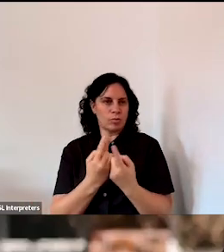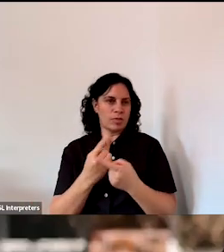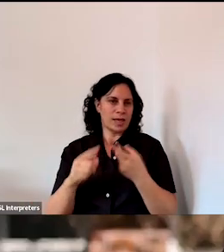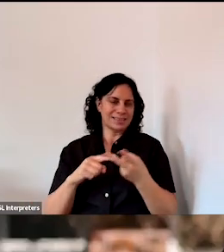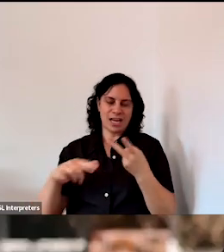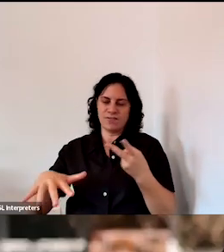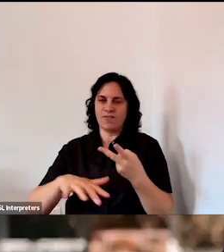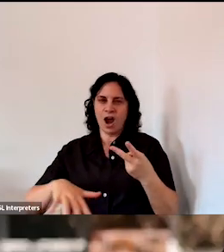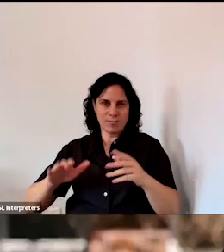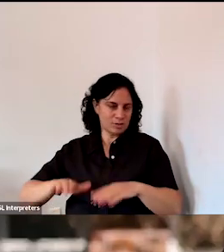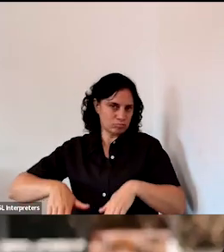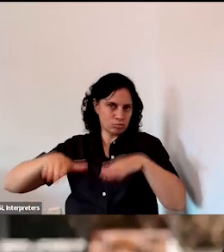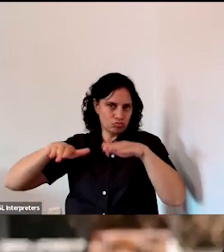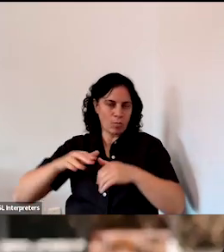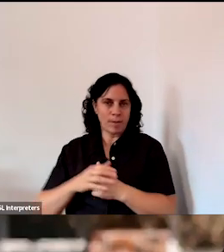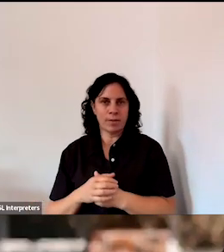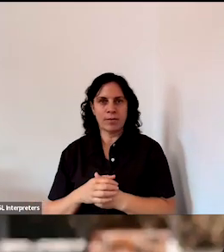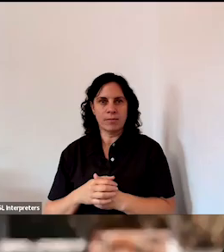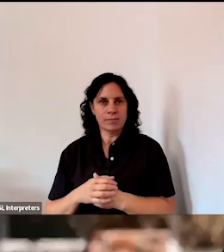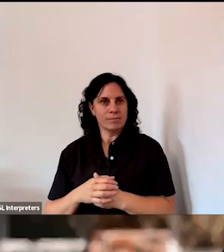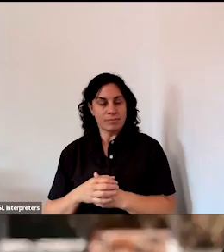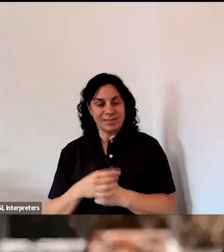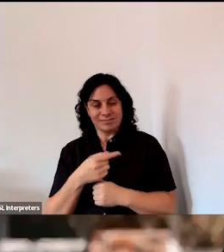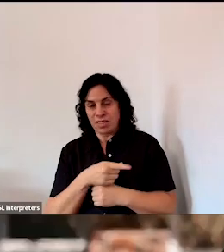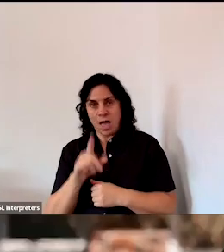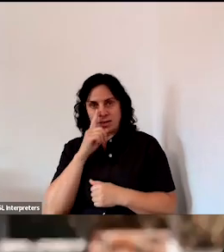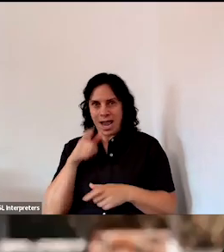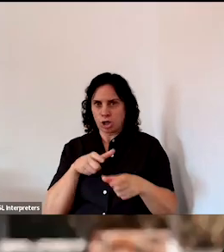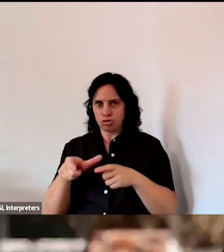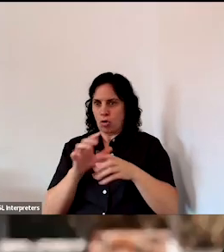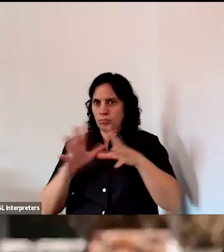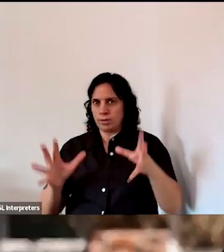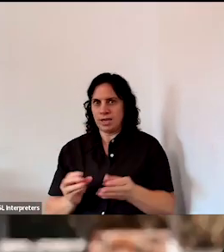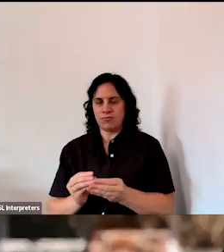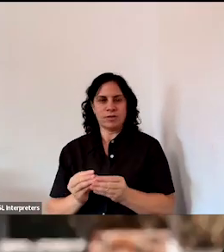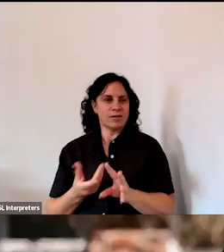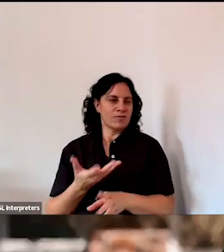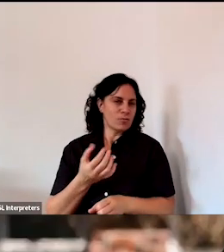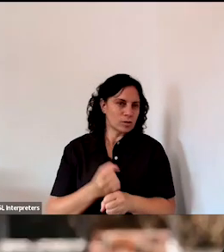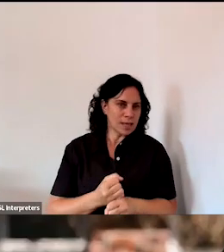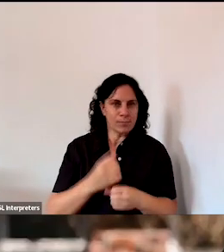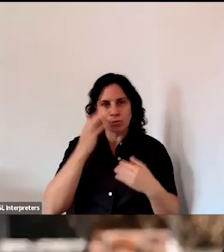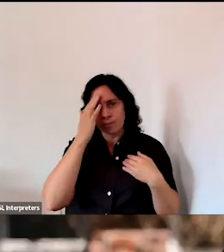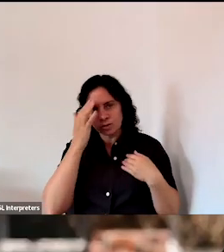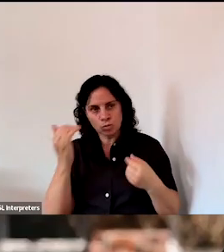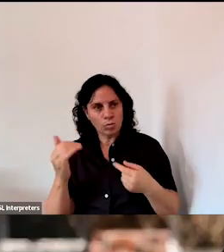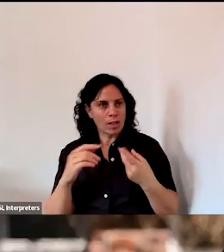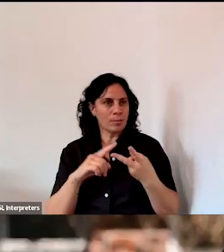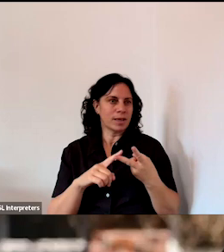which are not, always in their control. This report reveals inequities in mental well-being, depression symptoms, anxiety